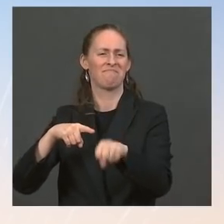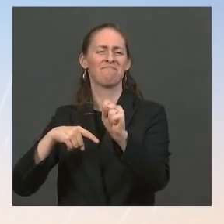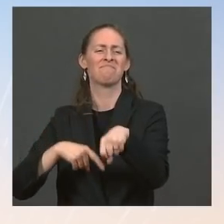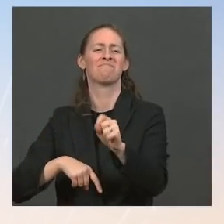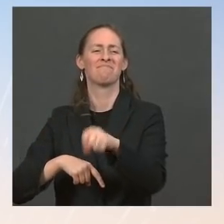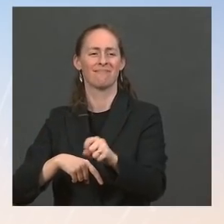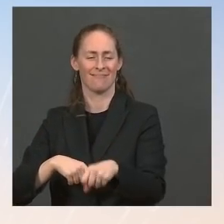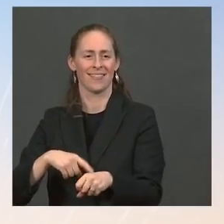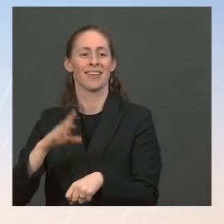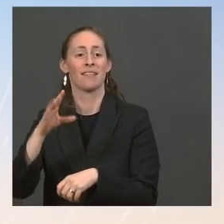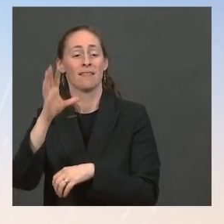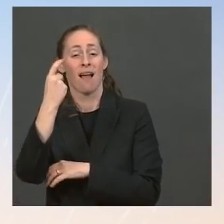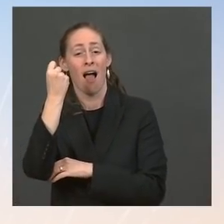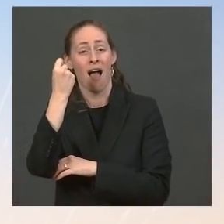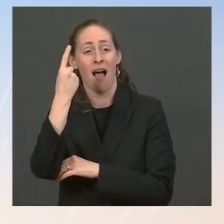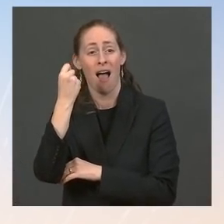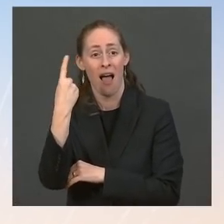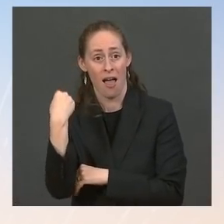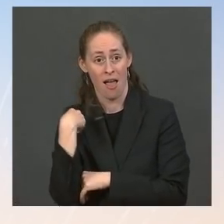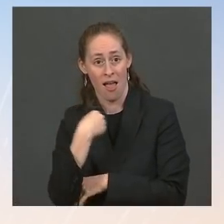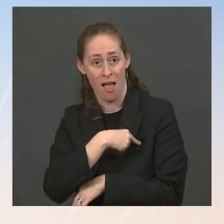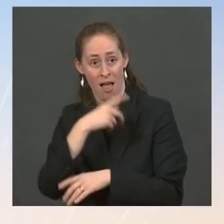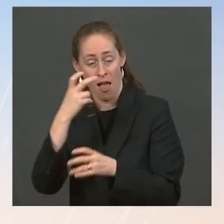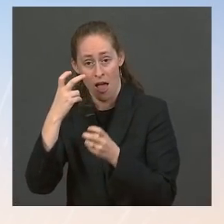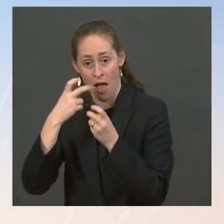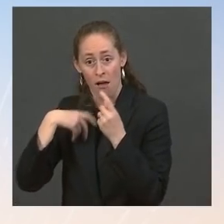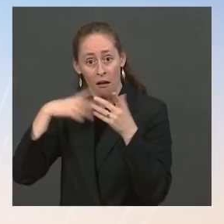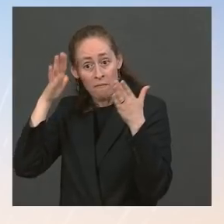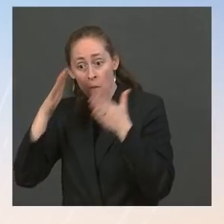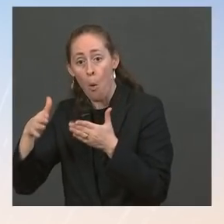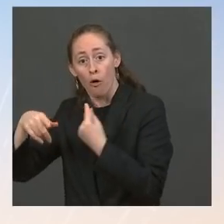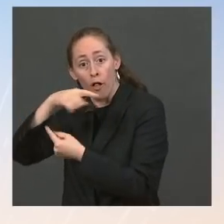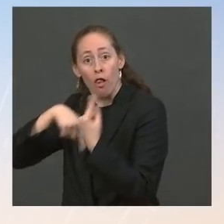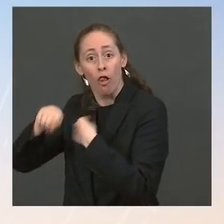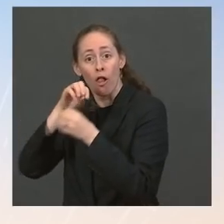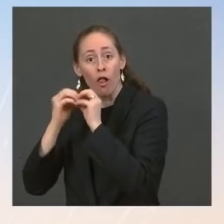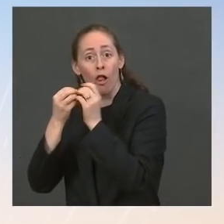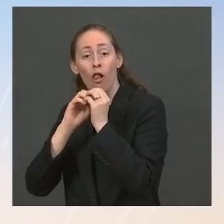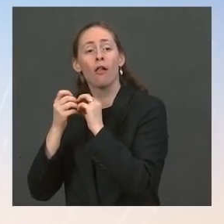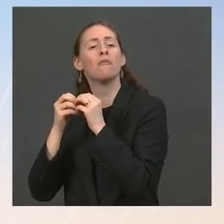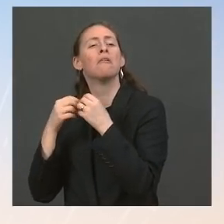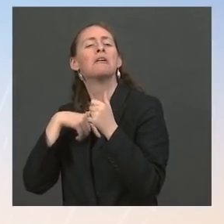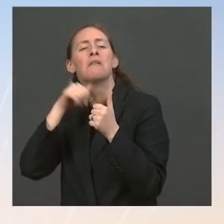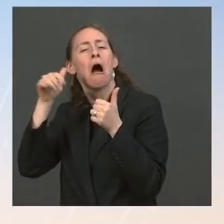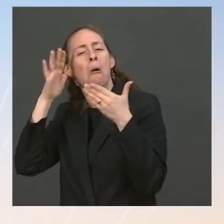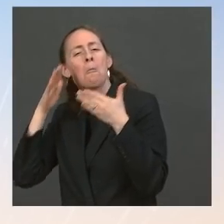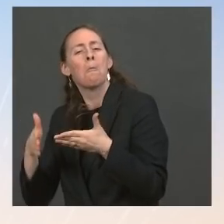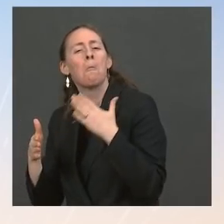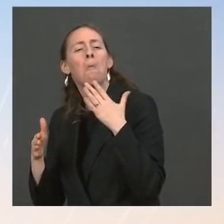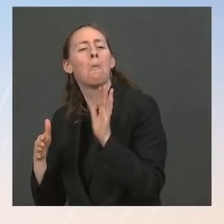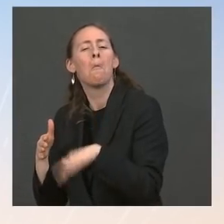around infighting within the Democratic Party in Washington. That is not how you typically design it. That has been a necessity